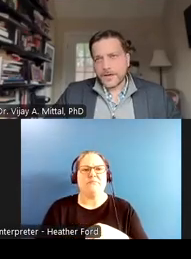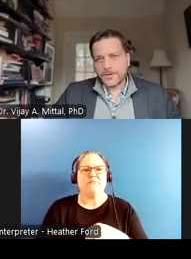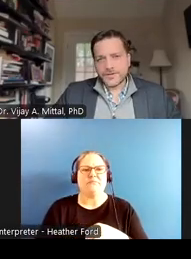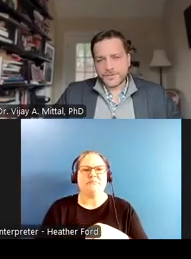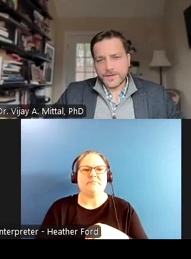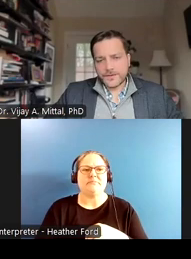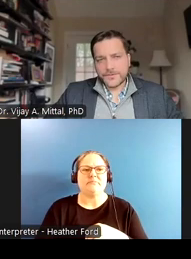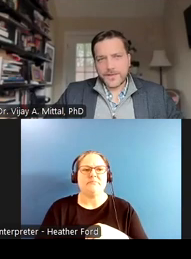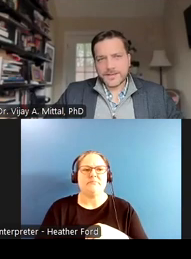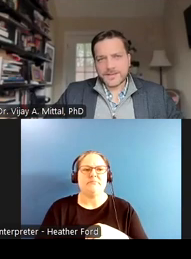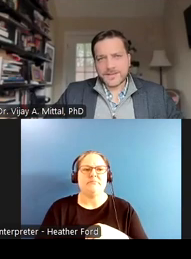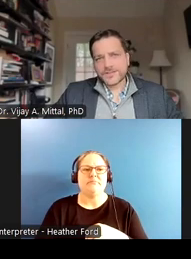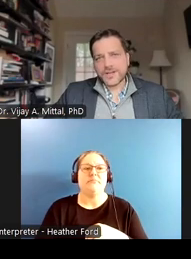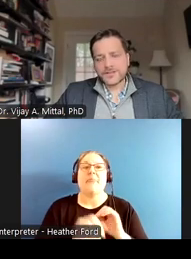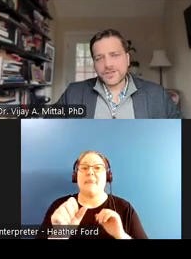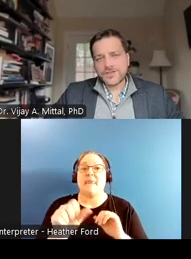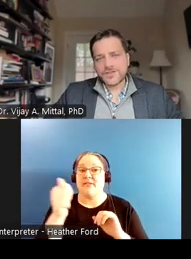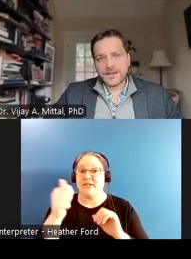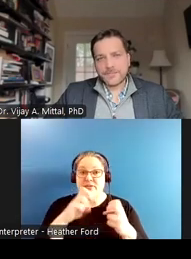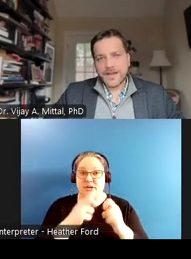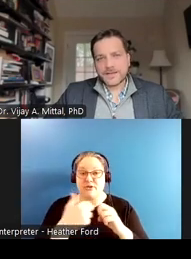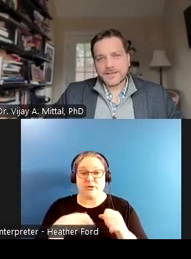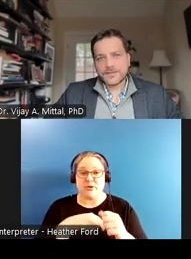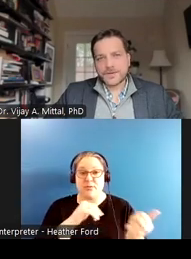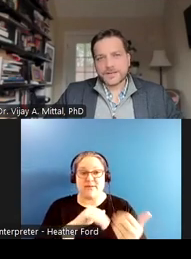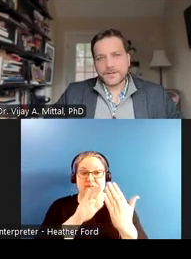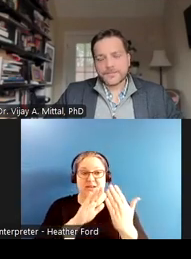Another issue that we face is that it's challenging to get at mechanistically relevant